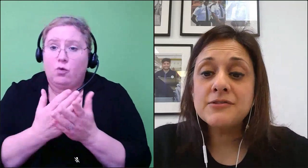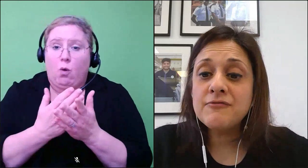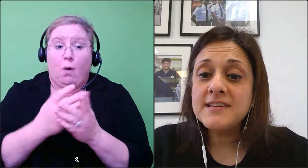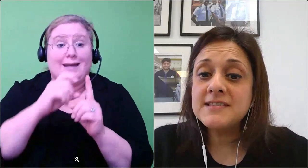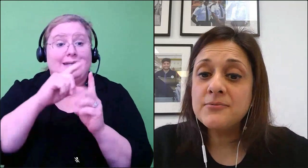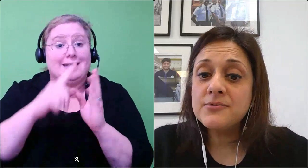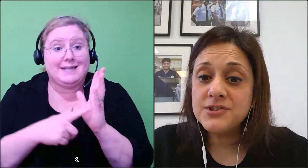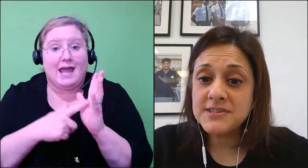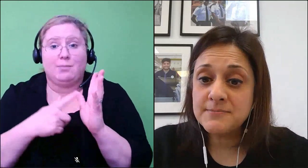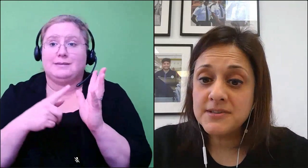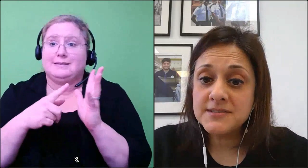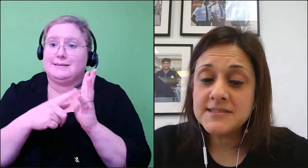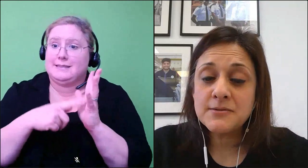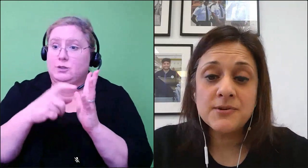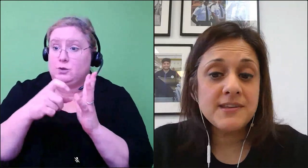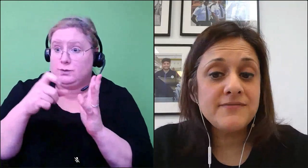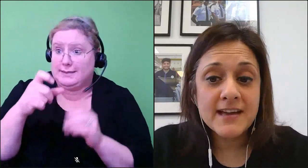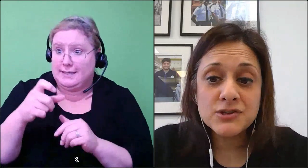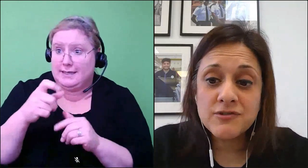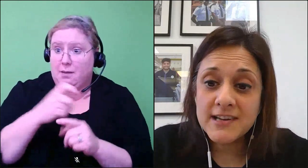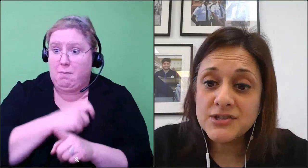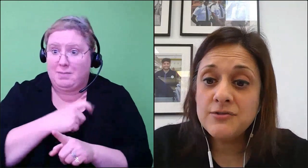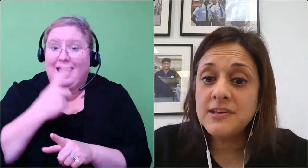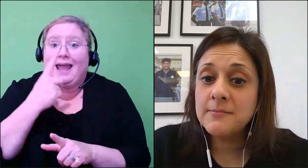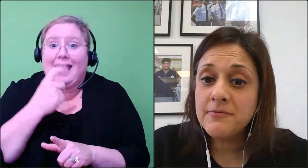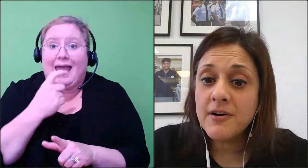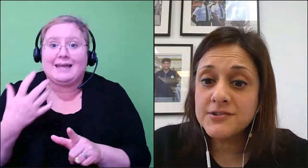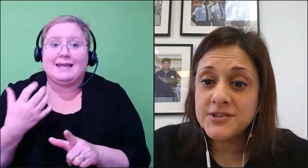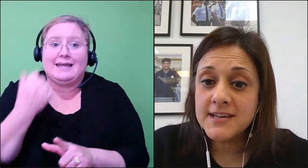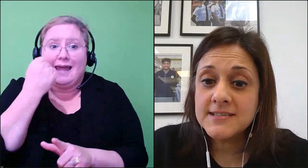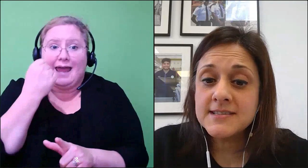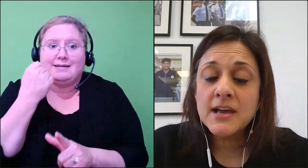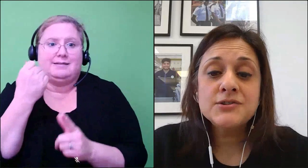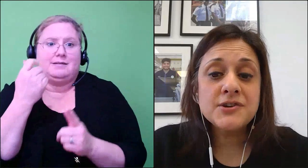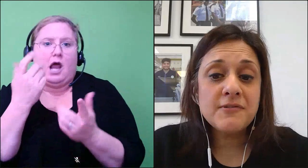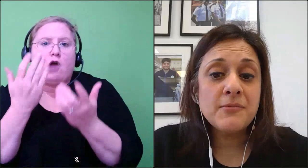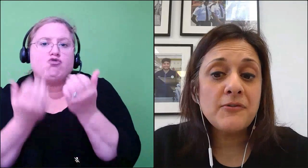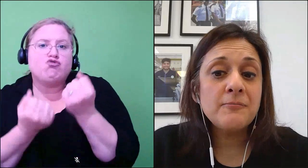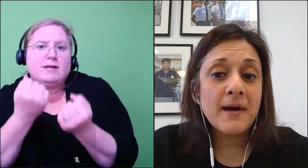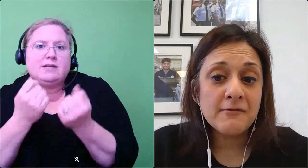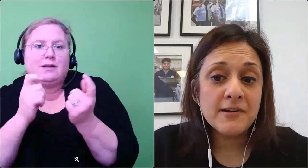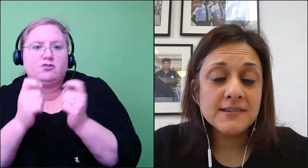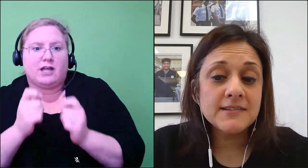get the reasonable adjustments within their trade union branches to remove barriers to